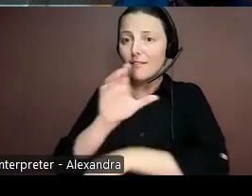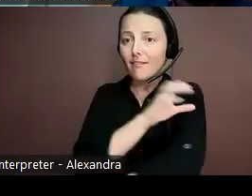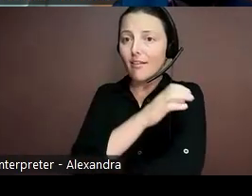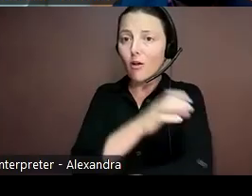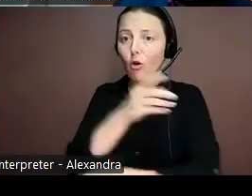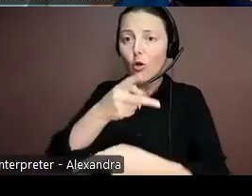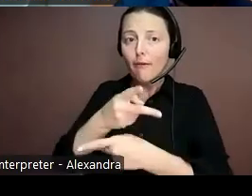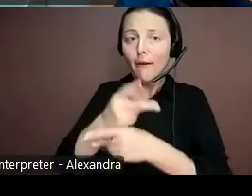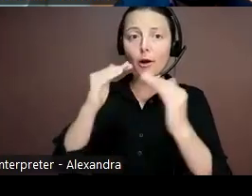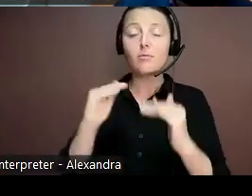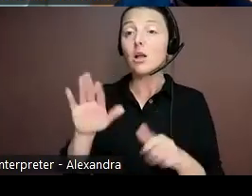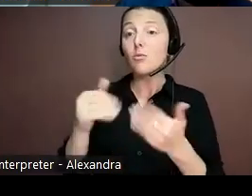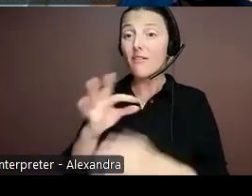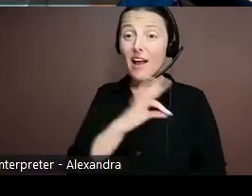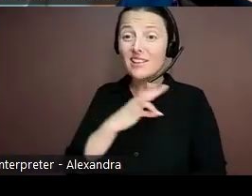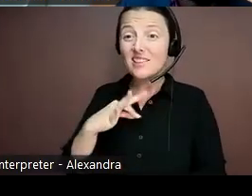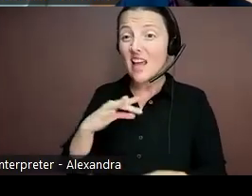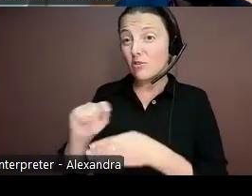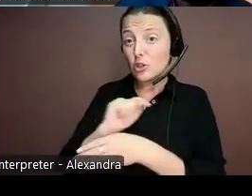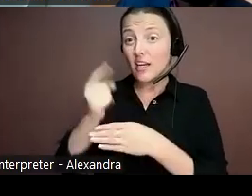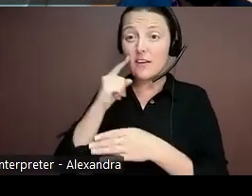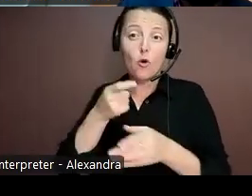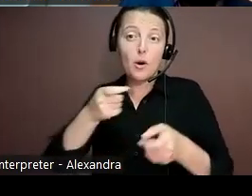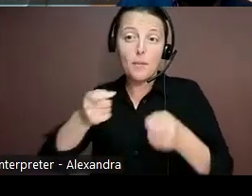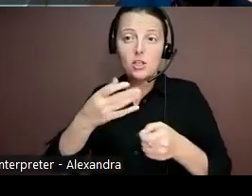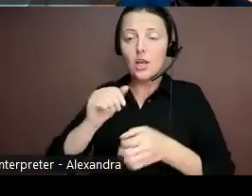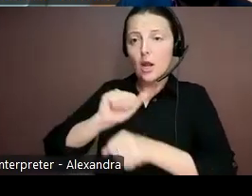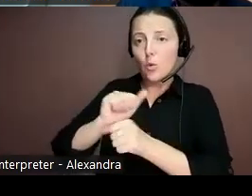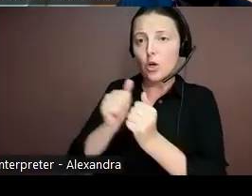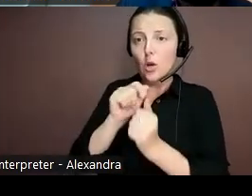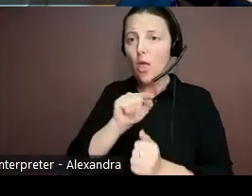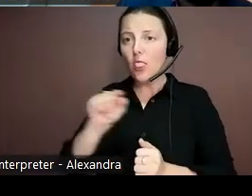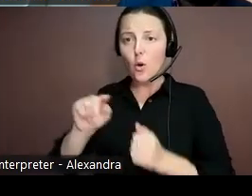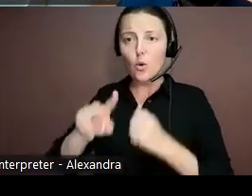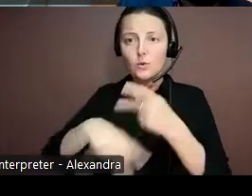managing or working with these patients and also some educational experiences for our trainees and